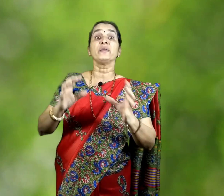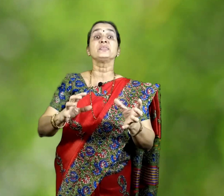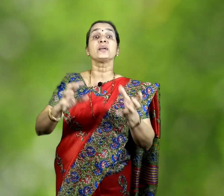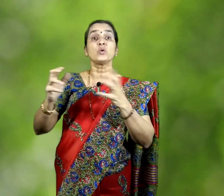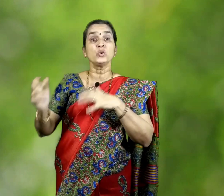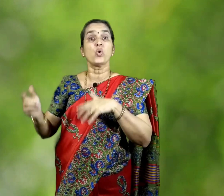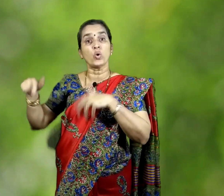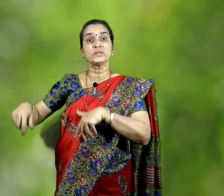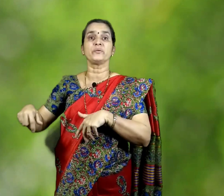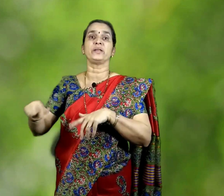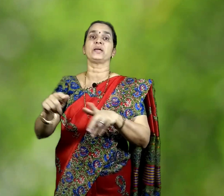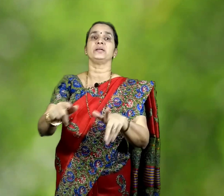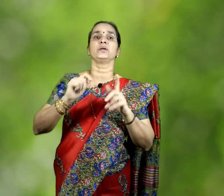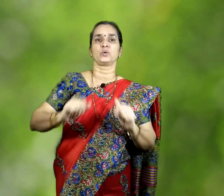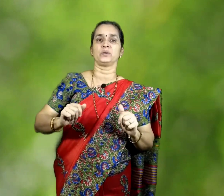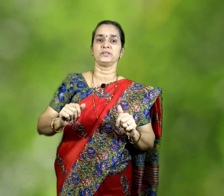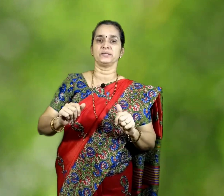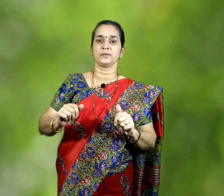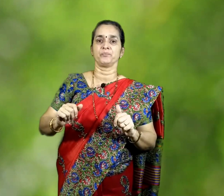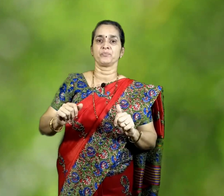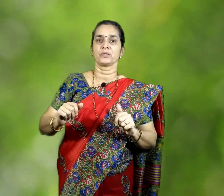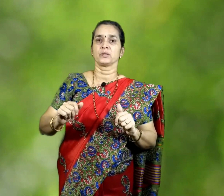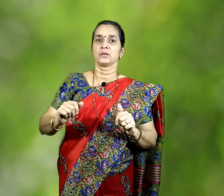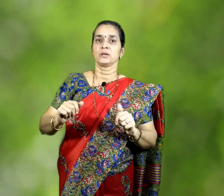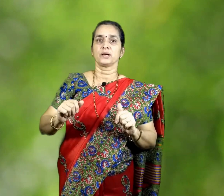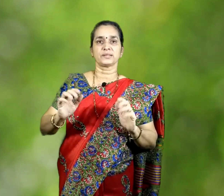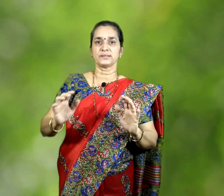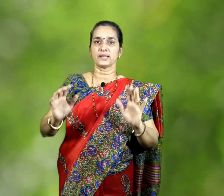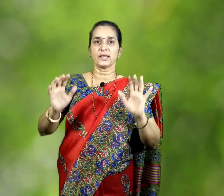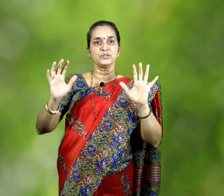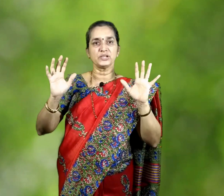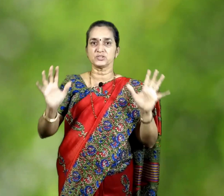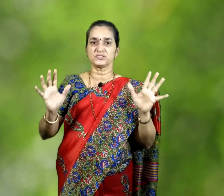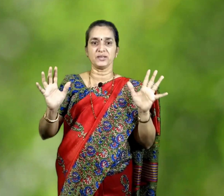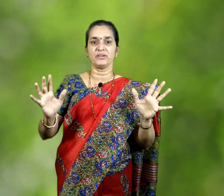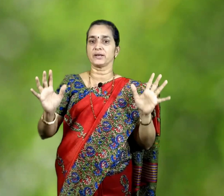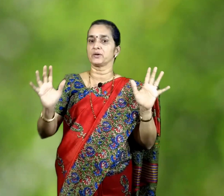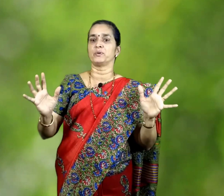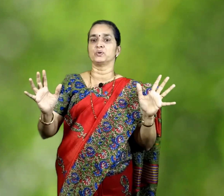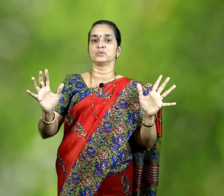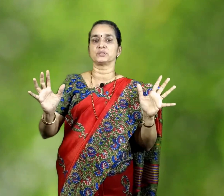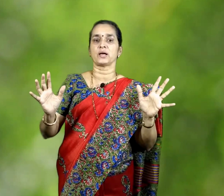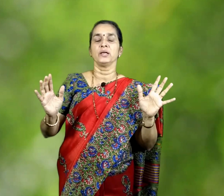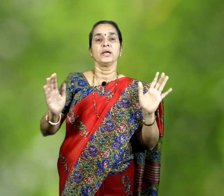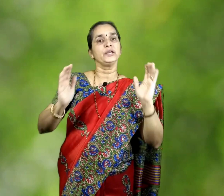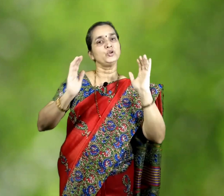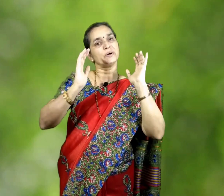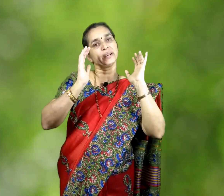Even those people got affected with this disease.